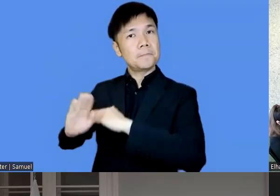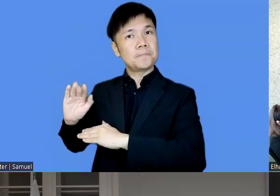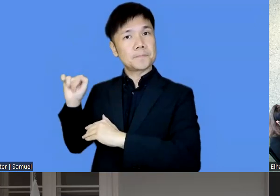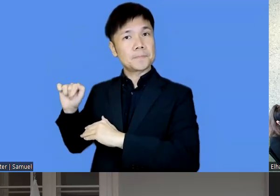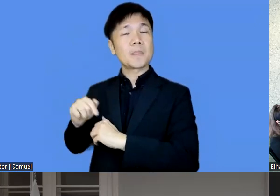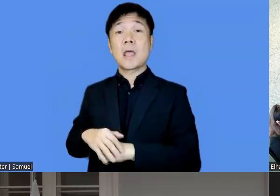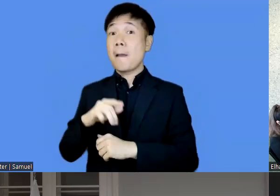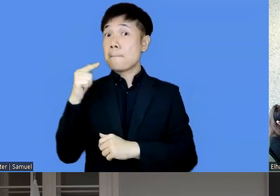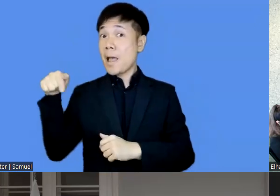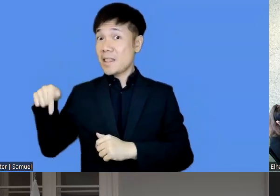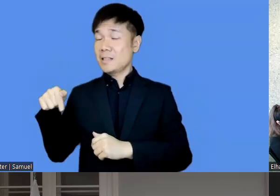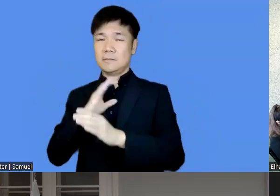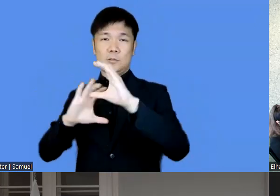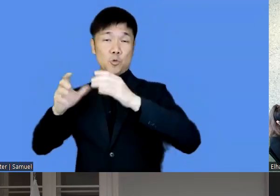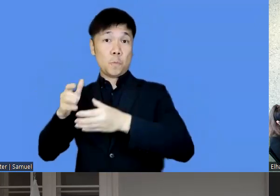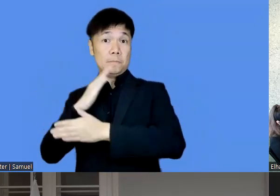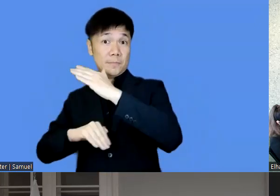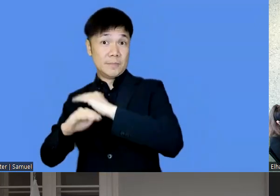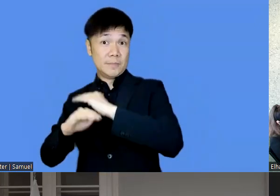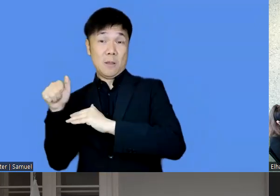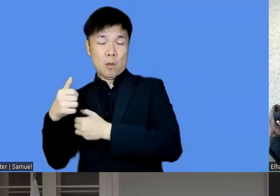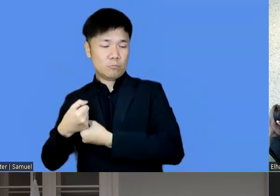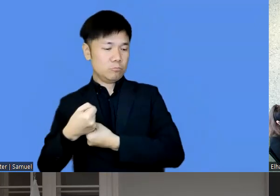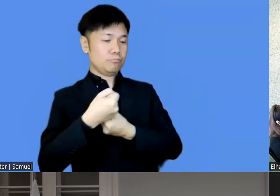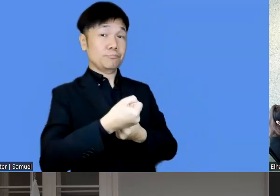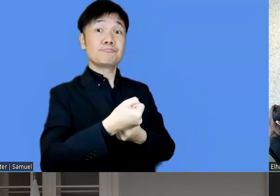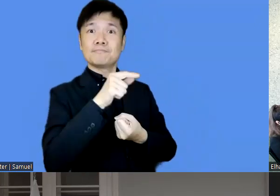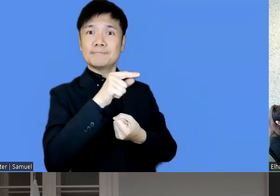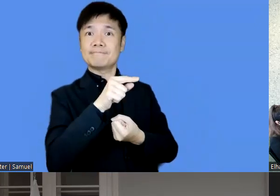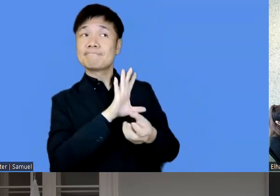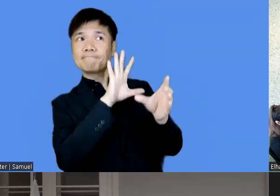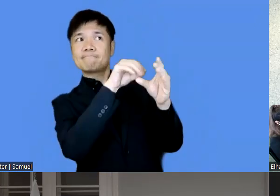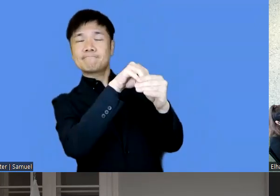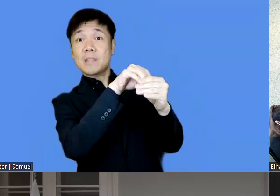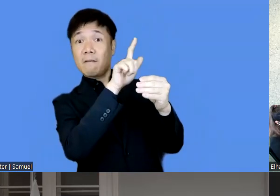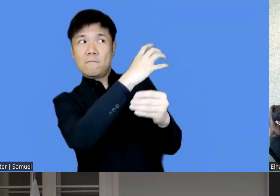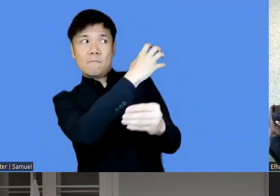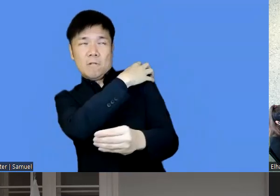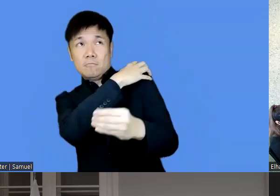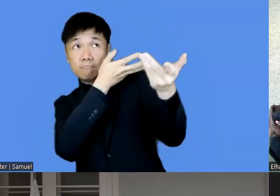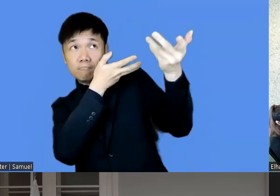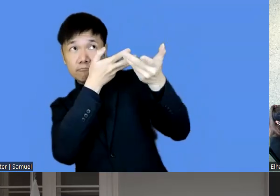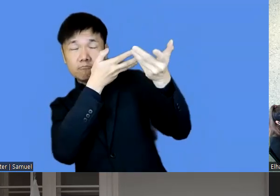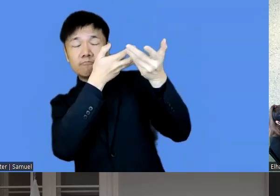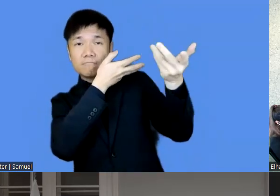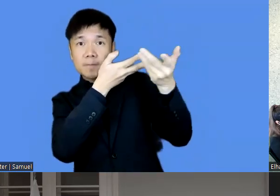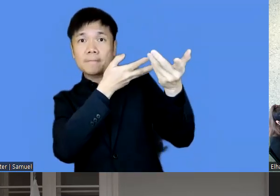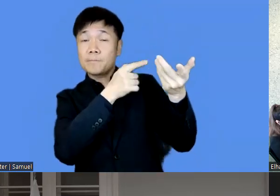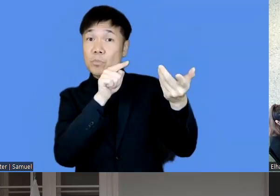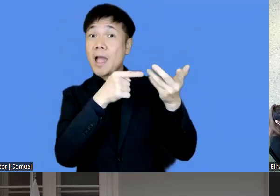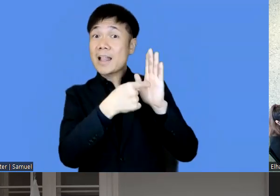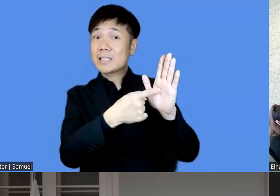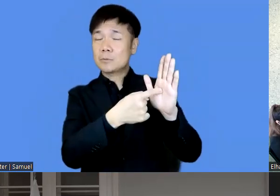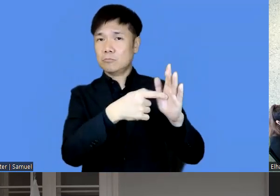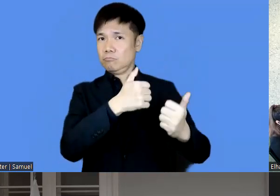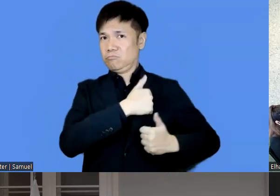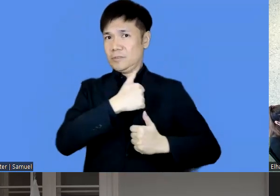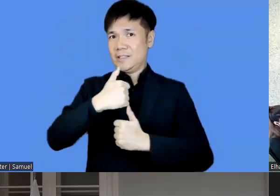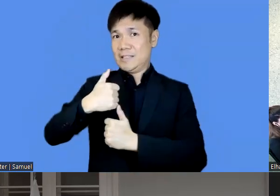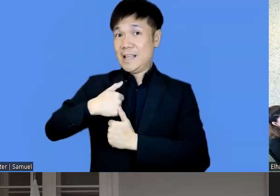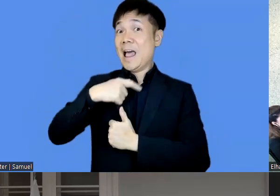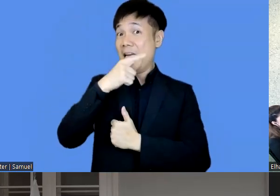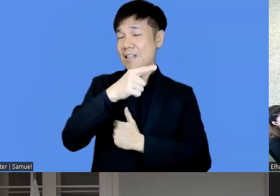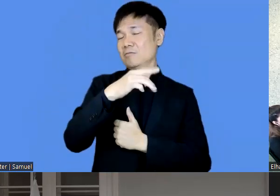and those with a military technical background, attaches where they exist should prominently